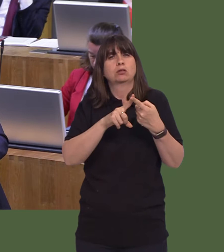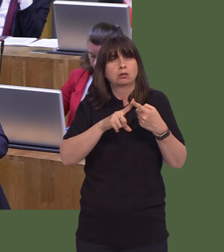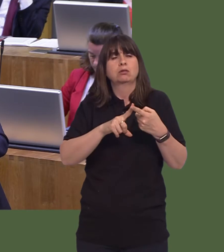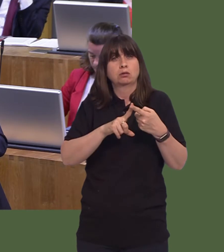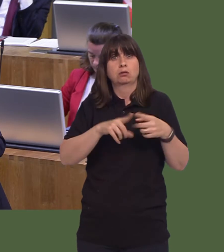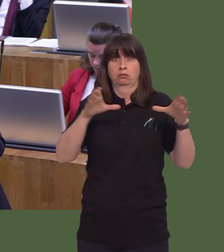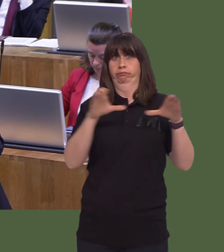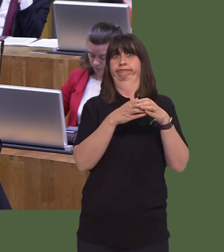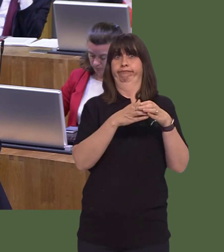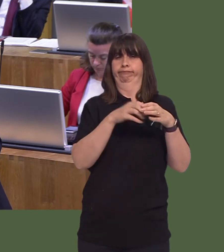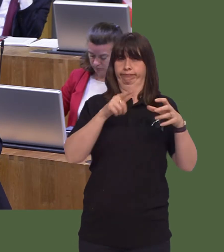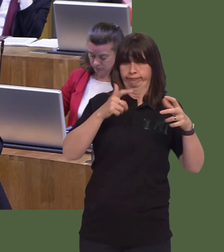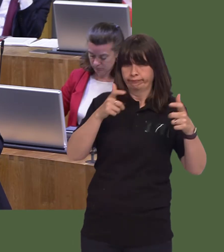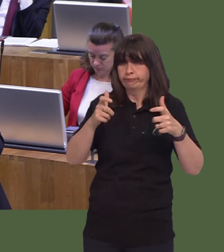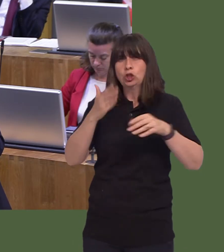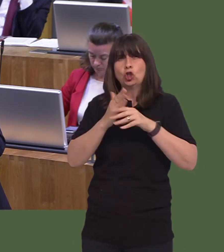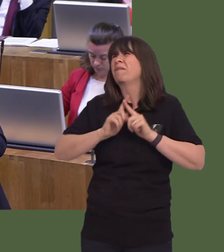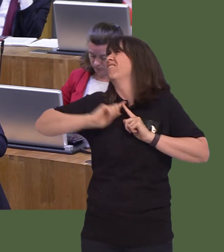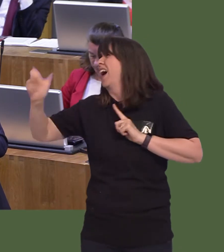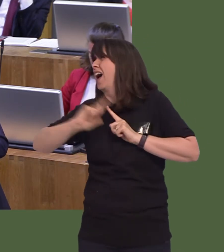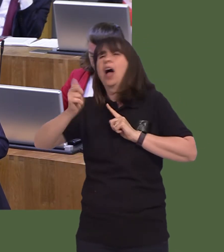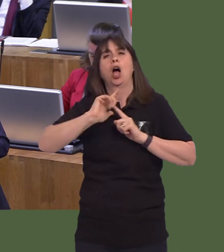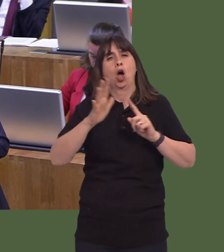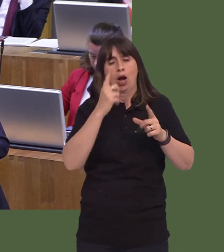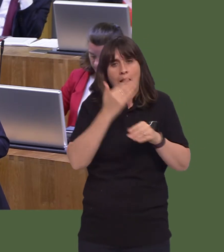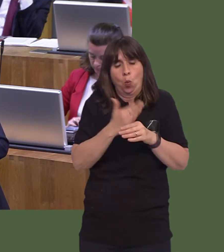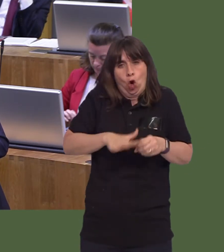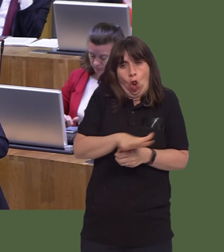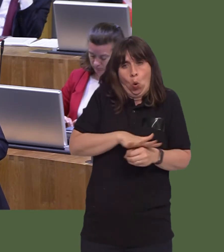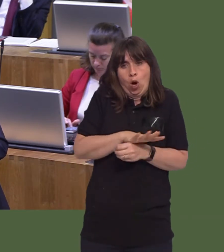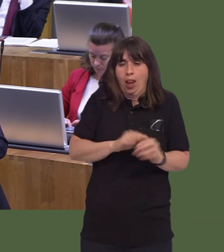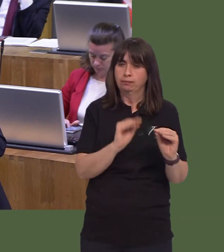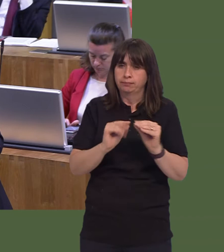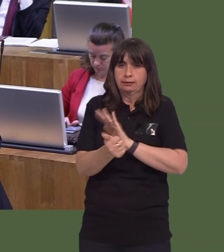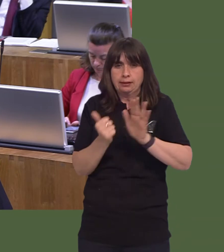better jobs closer to home, and that means, of course, making sure that they have access to the skills that they need.